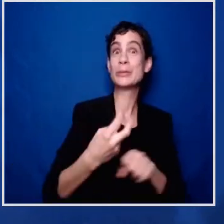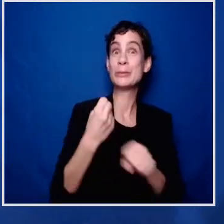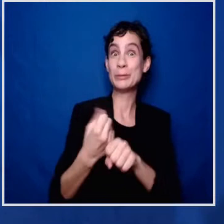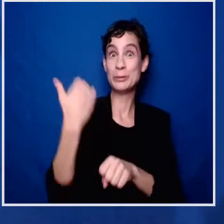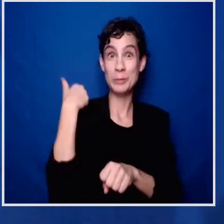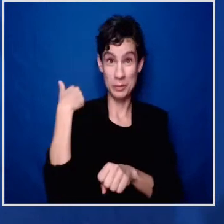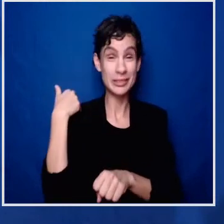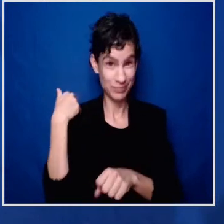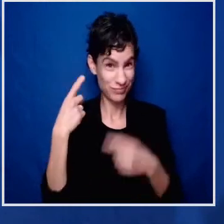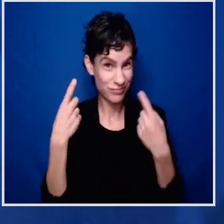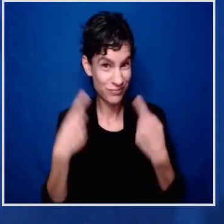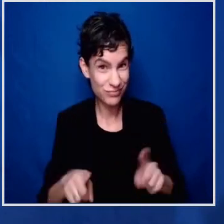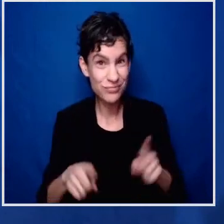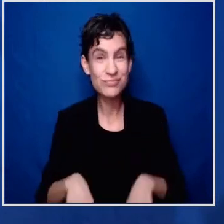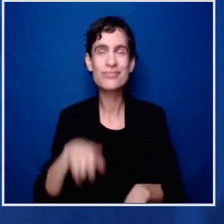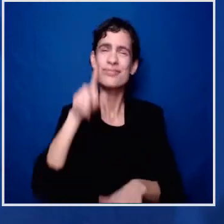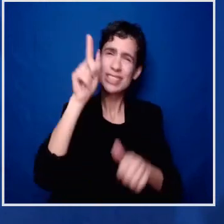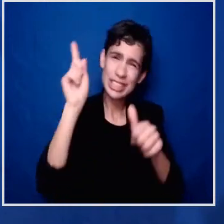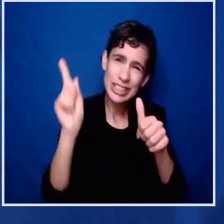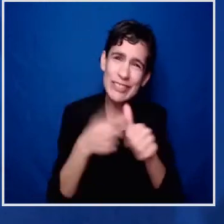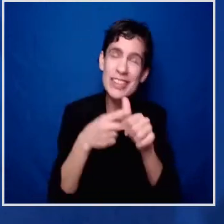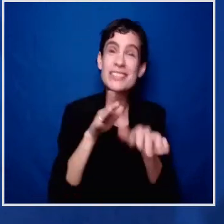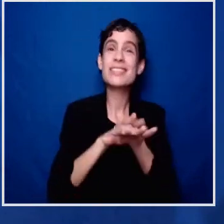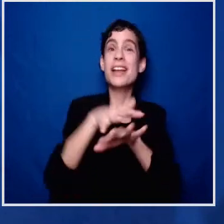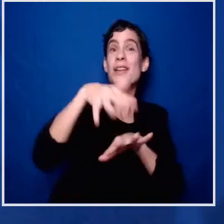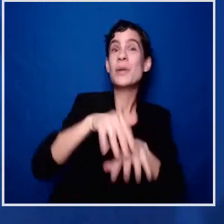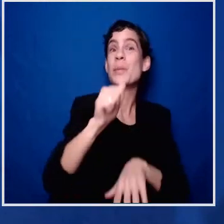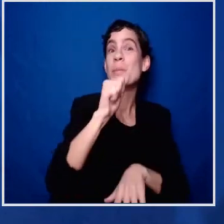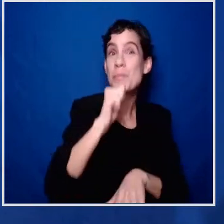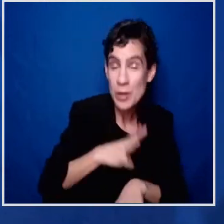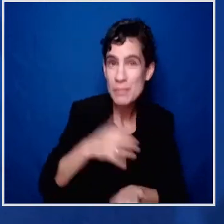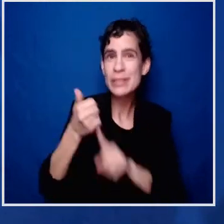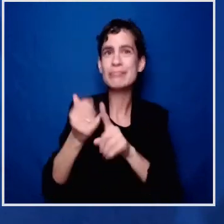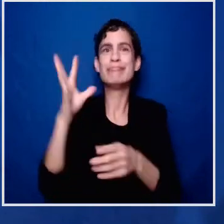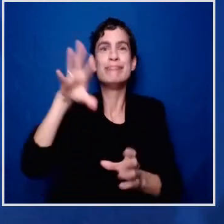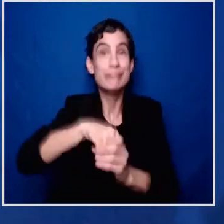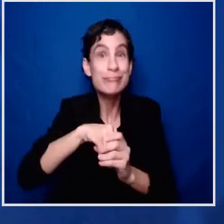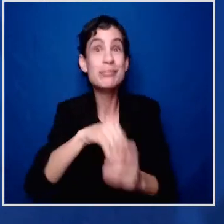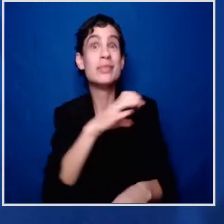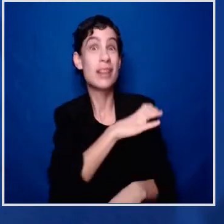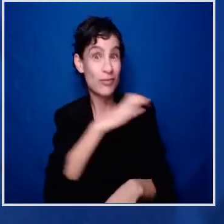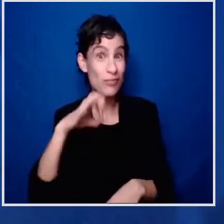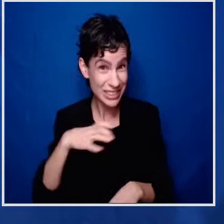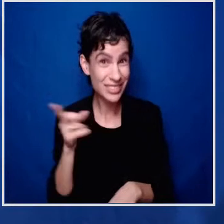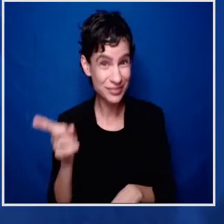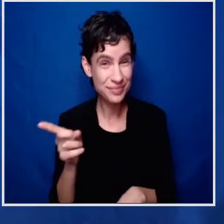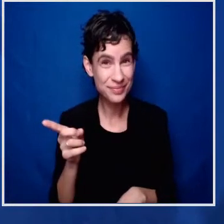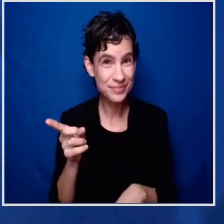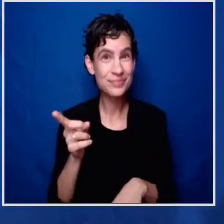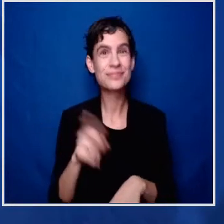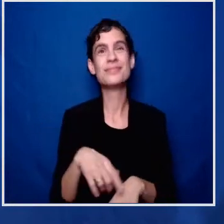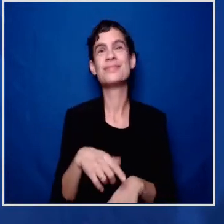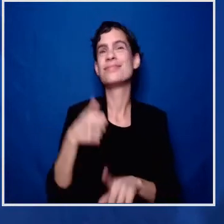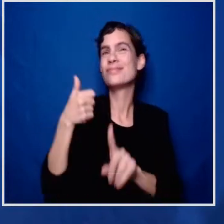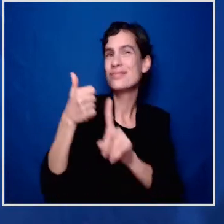FIRST NATIVE AMERICAN WOMEN TO